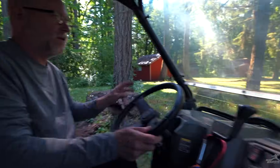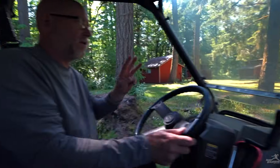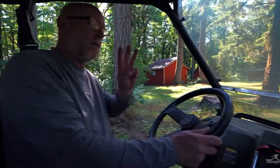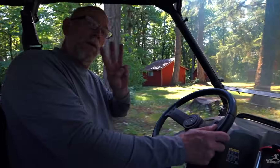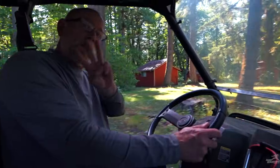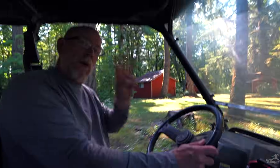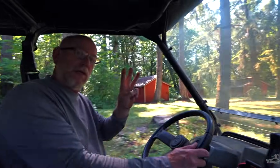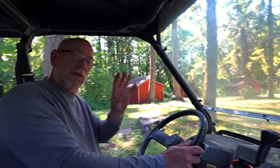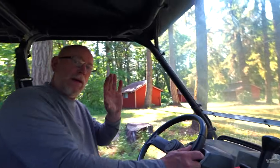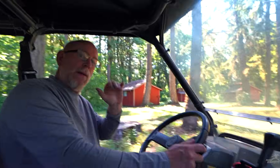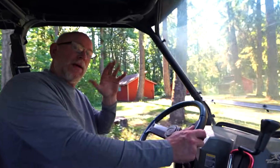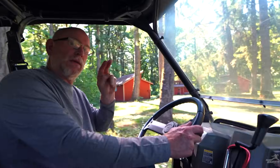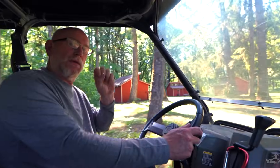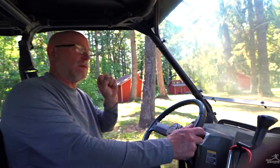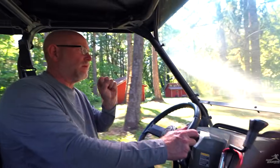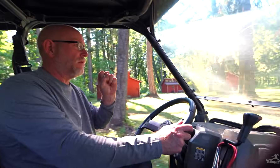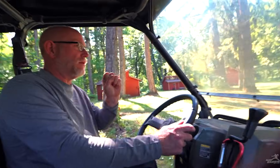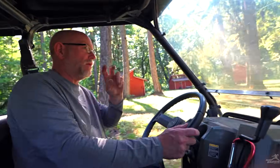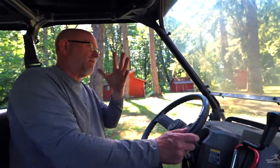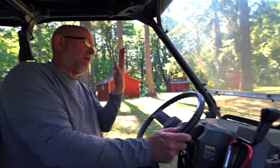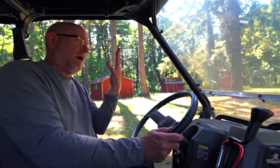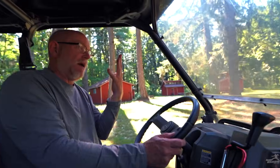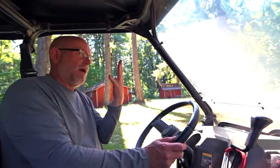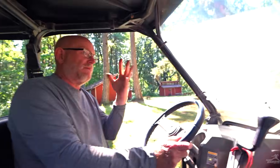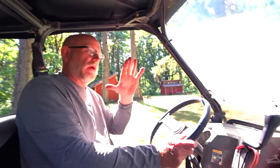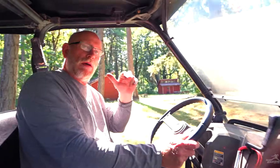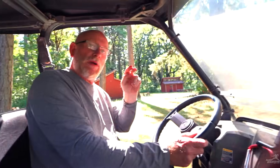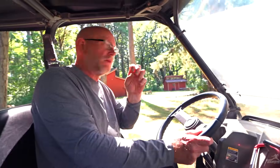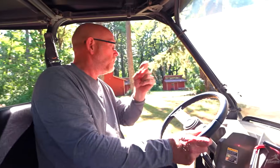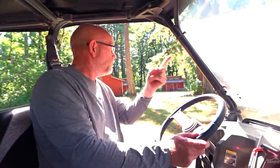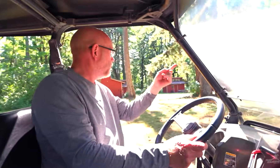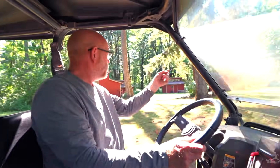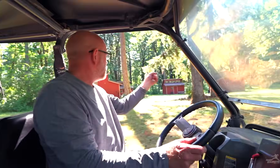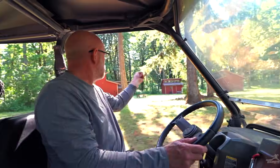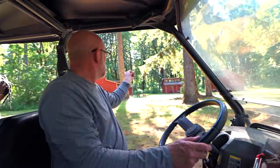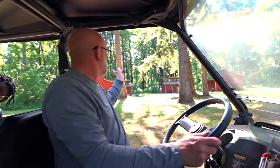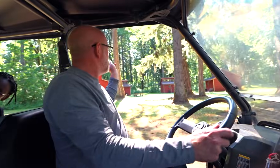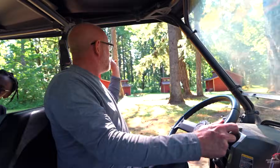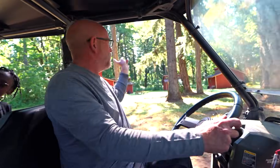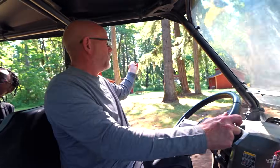West Cabins — there are five cabins here.